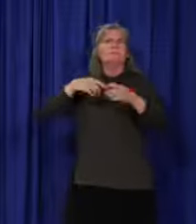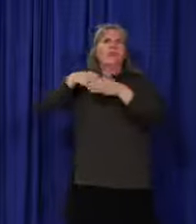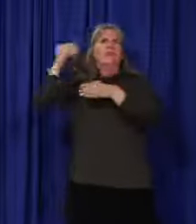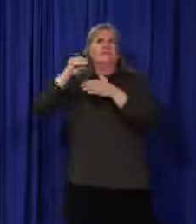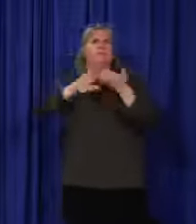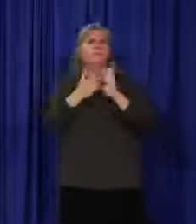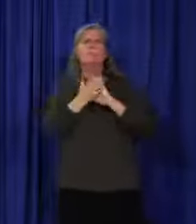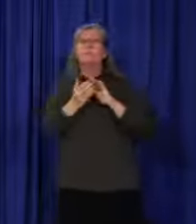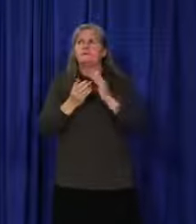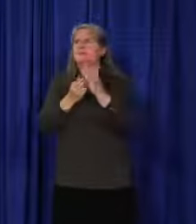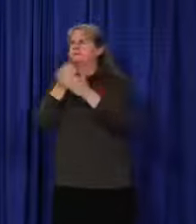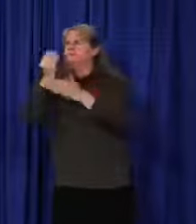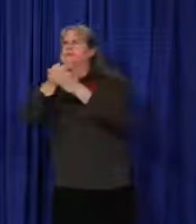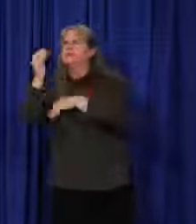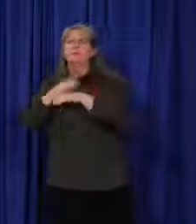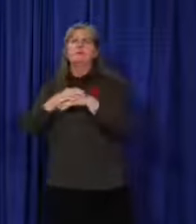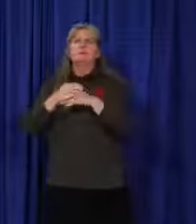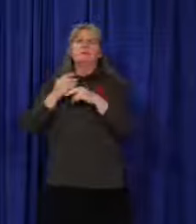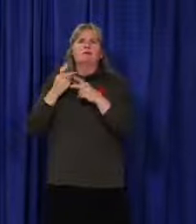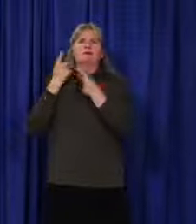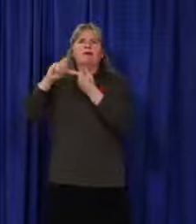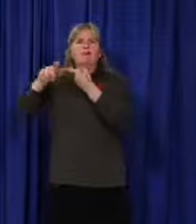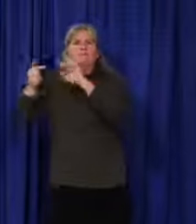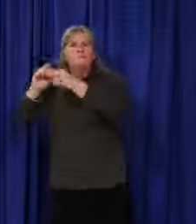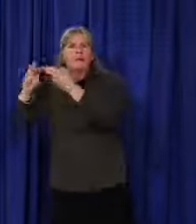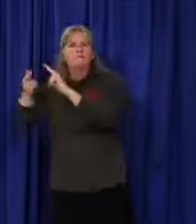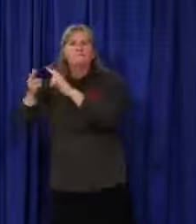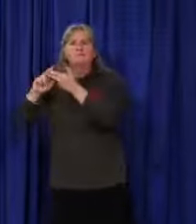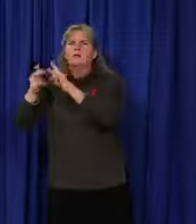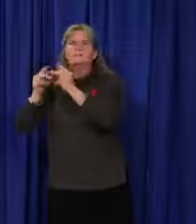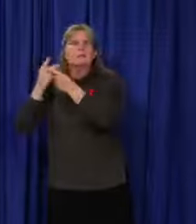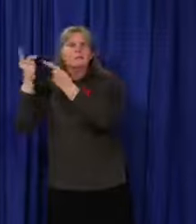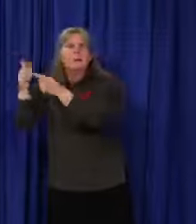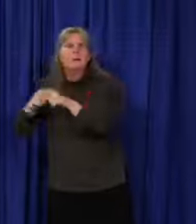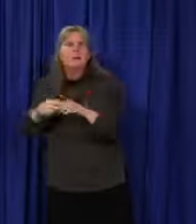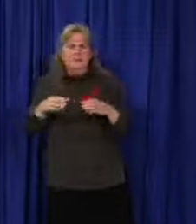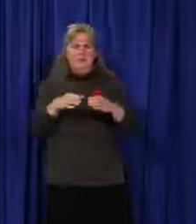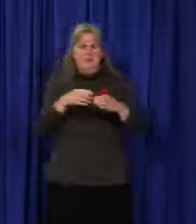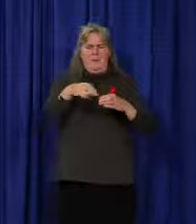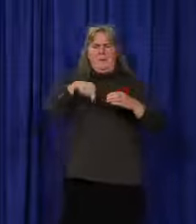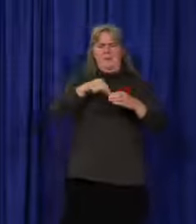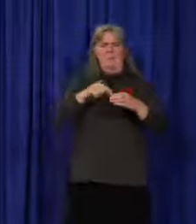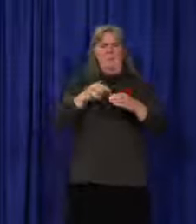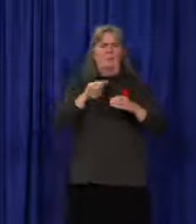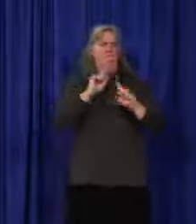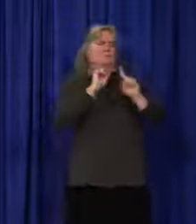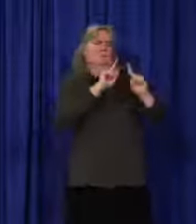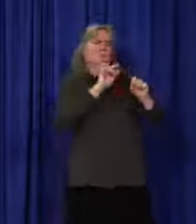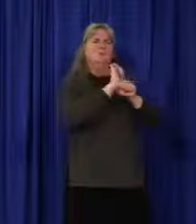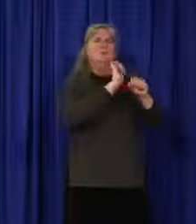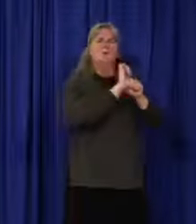increases in COVID activity both in BC and many other provinces, I don't feel ready to recommend